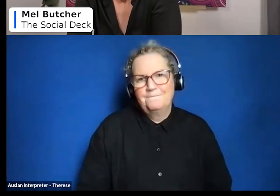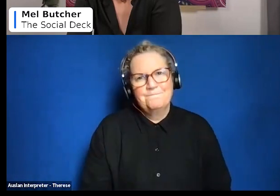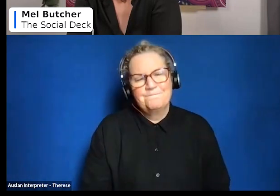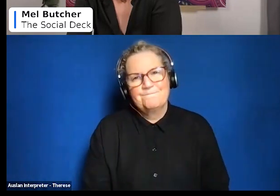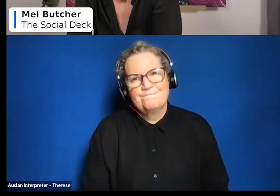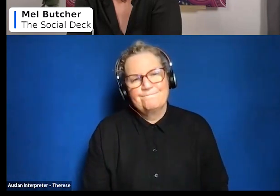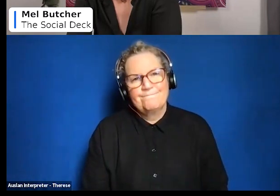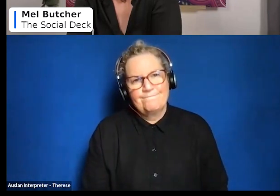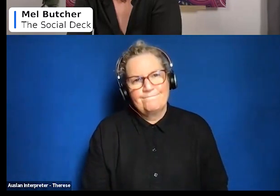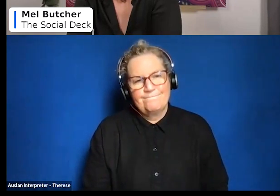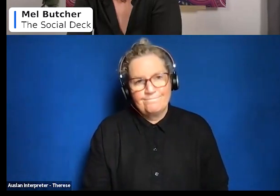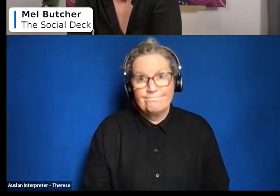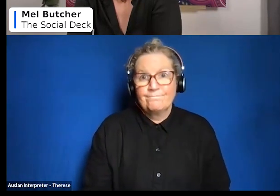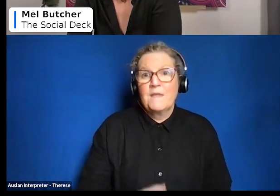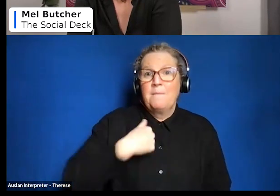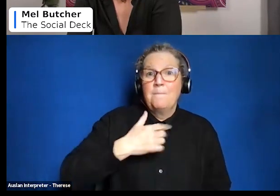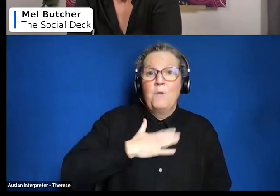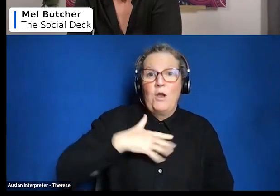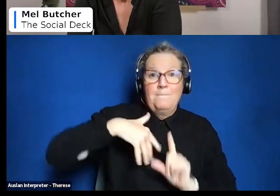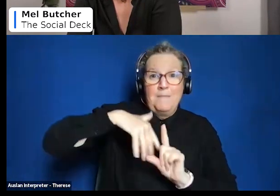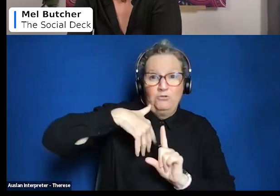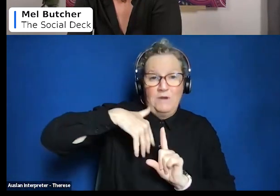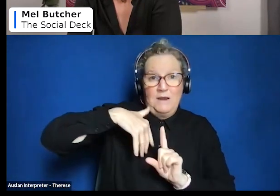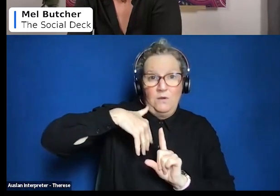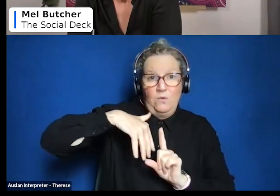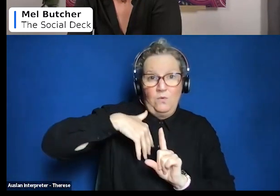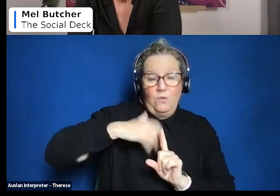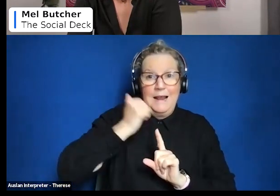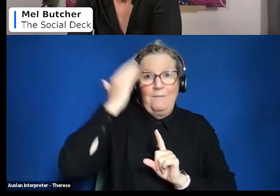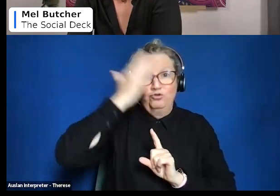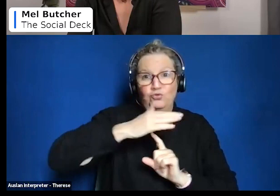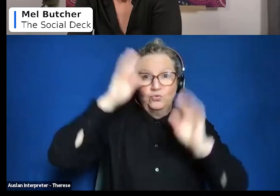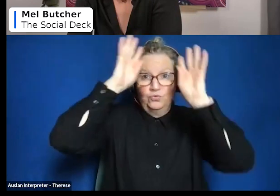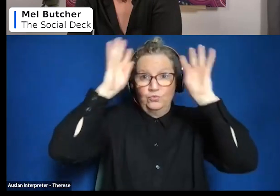Yeah, I come from a background where Aboriginal and Torres Strait Islander ethics